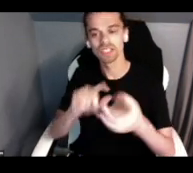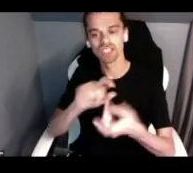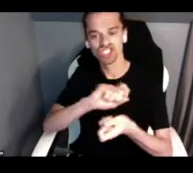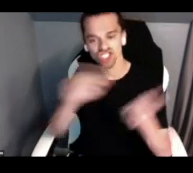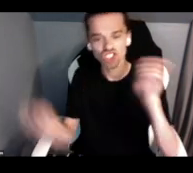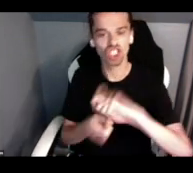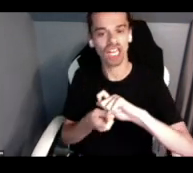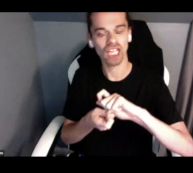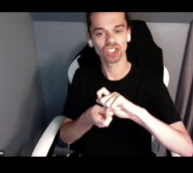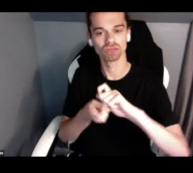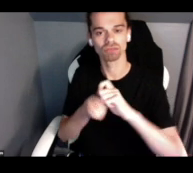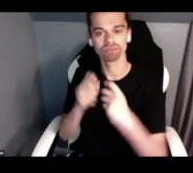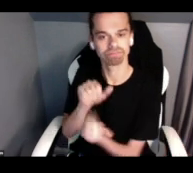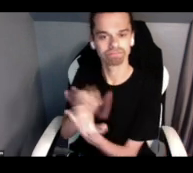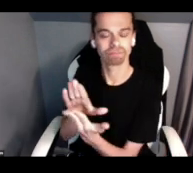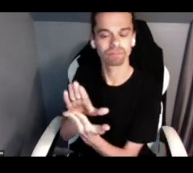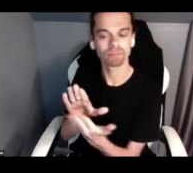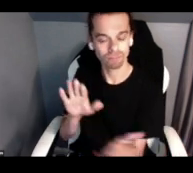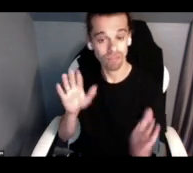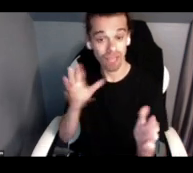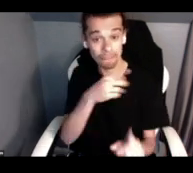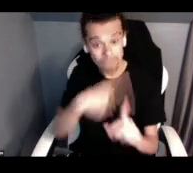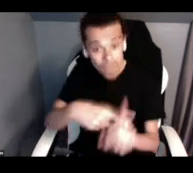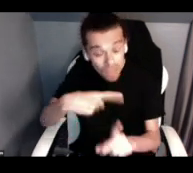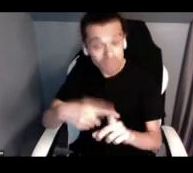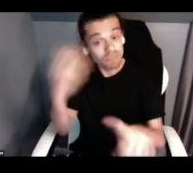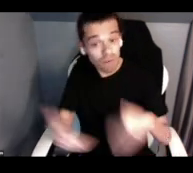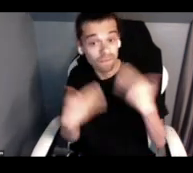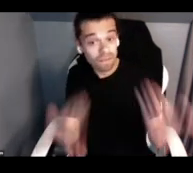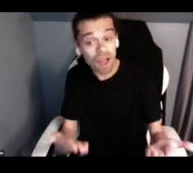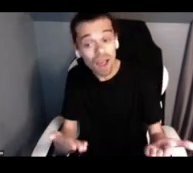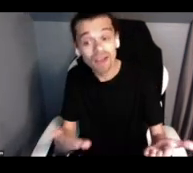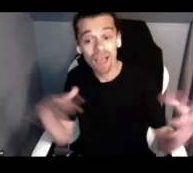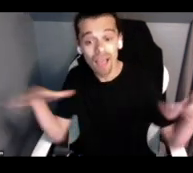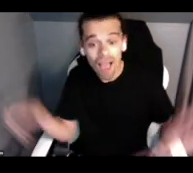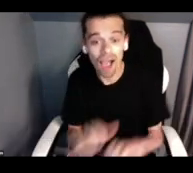and provide active dissemination of findings and